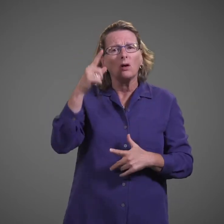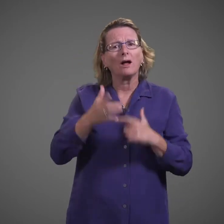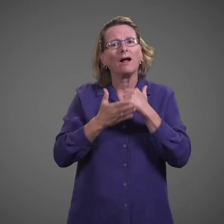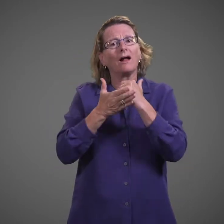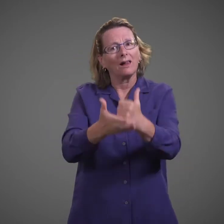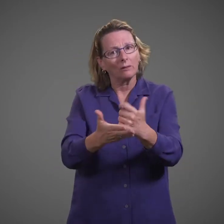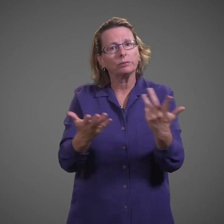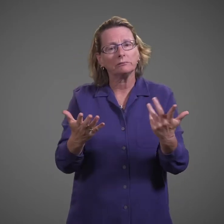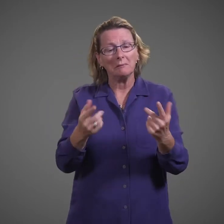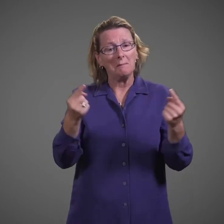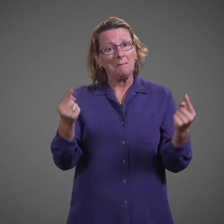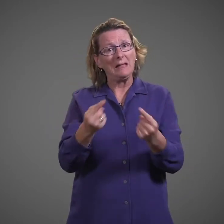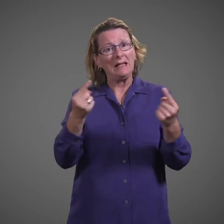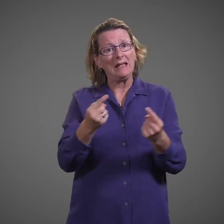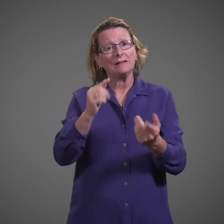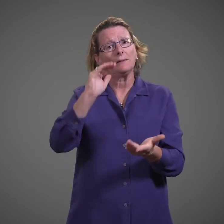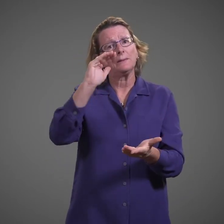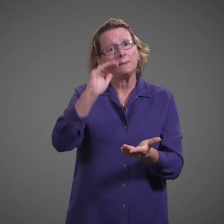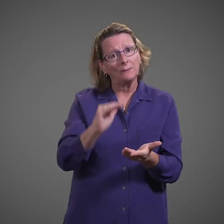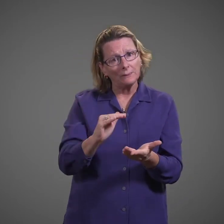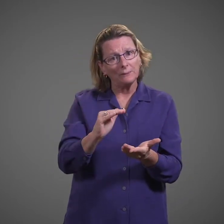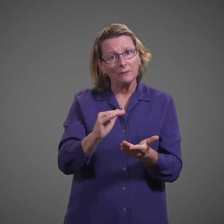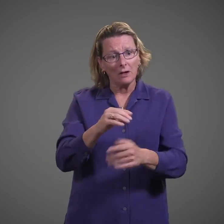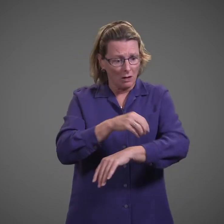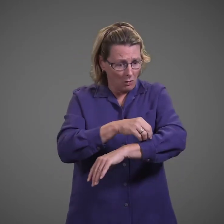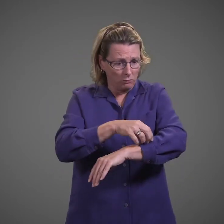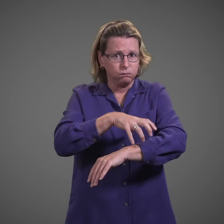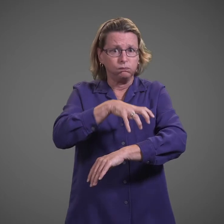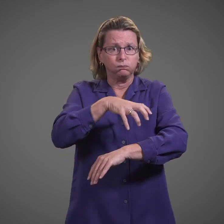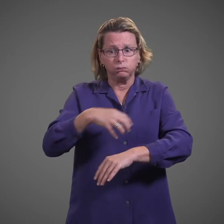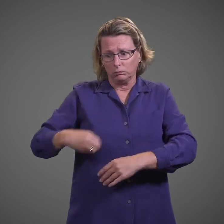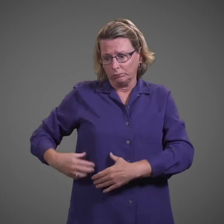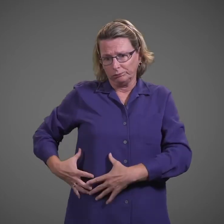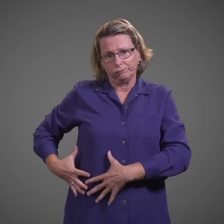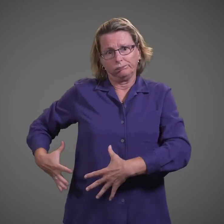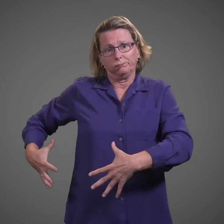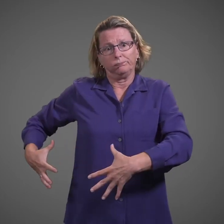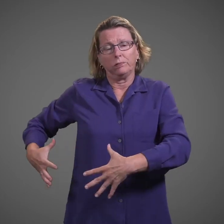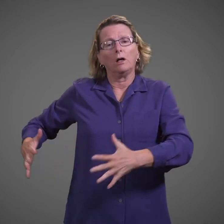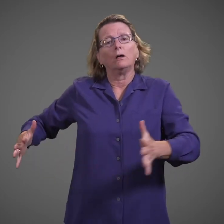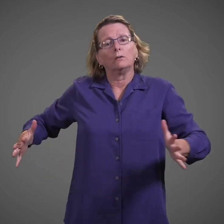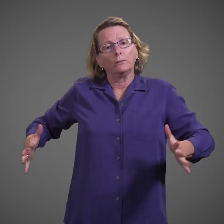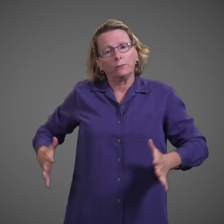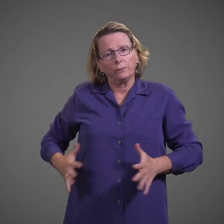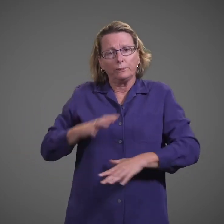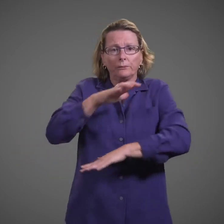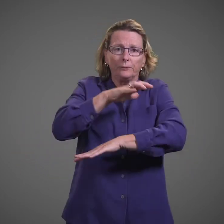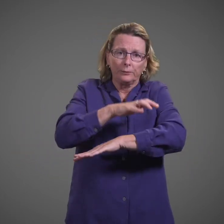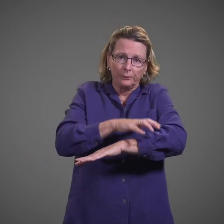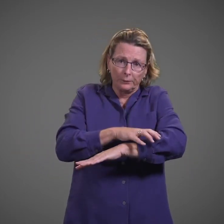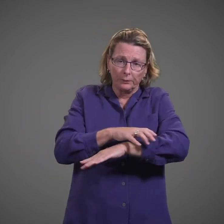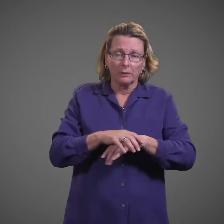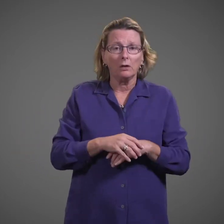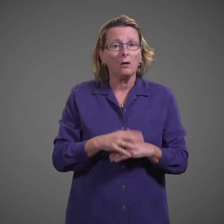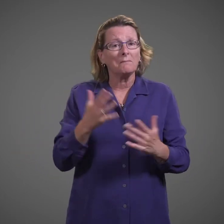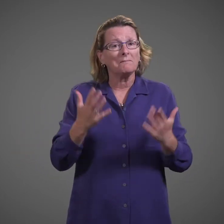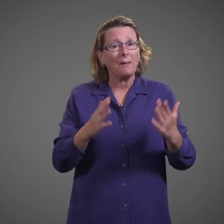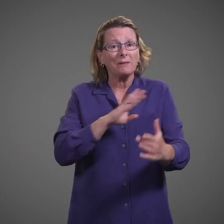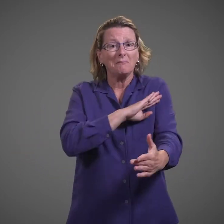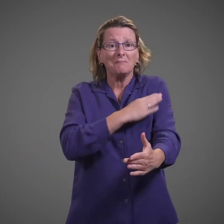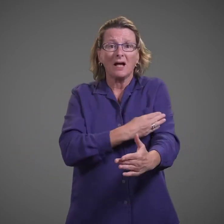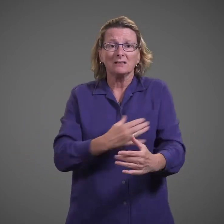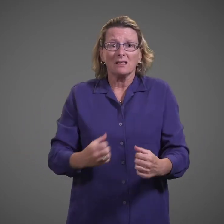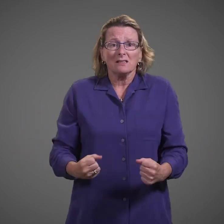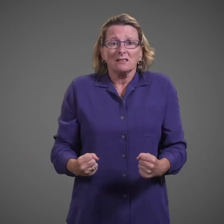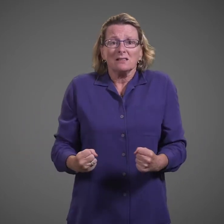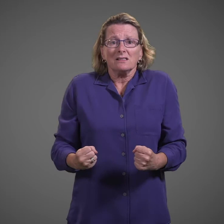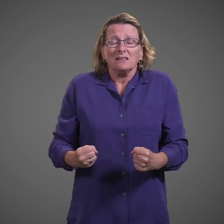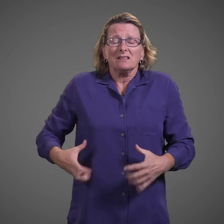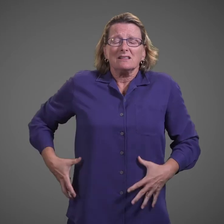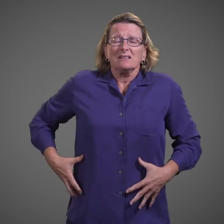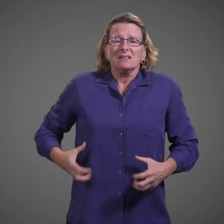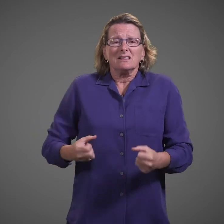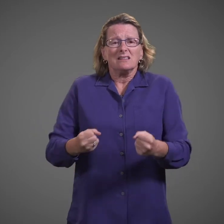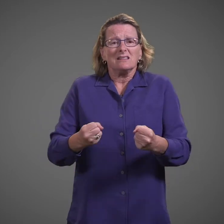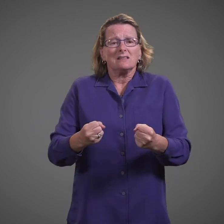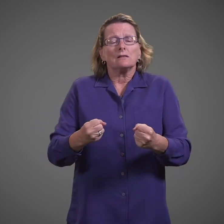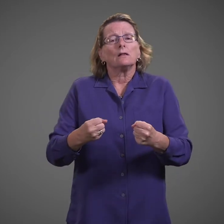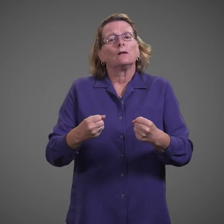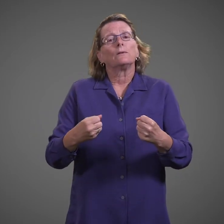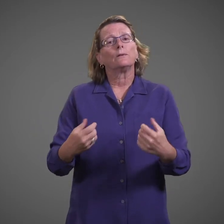from your injuries and to help relax your muscles.